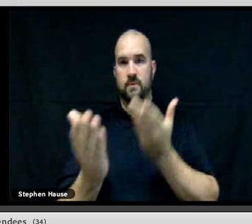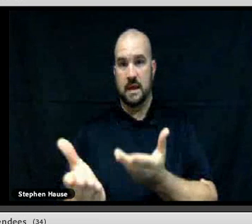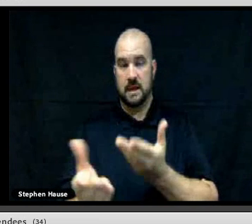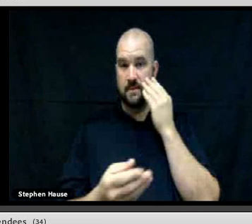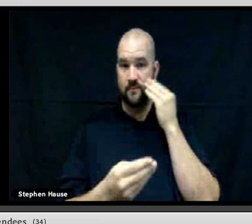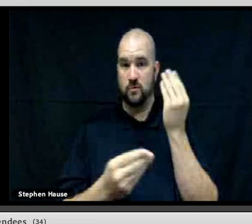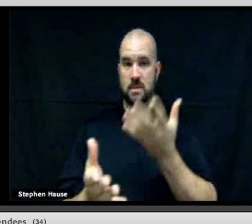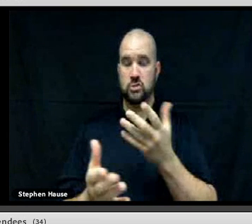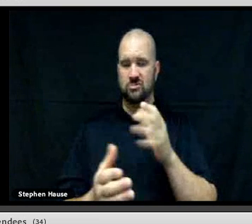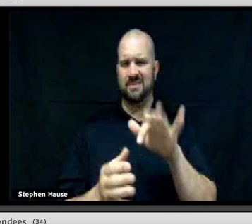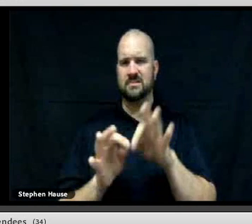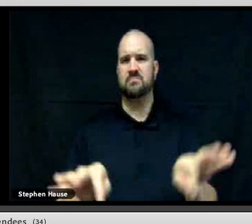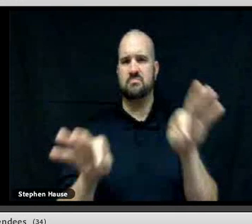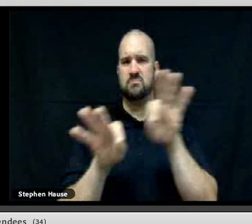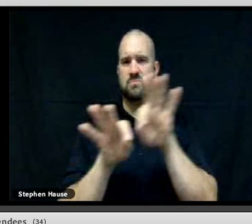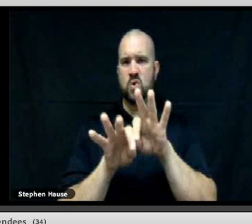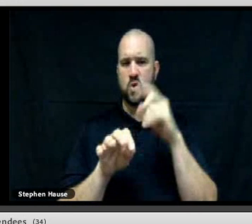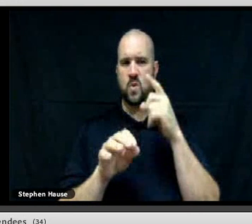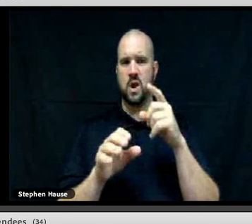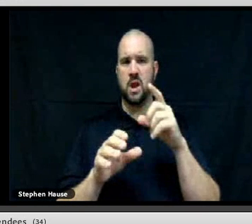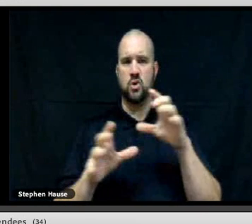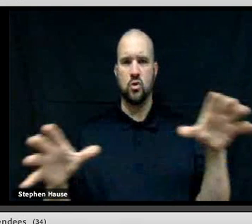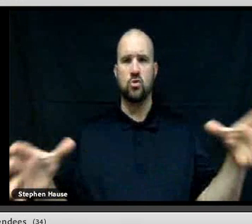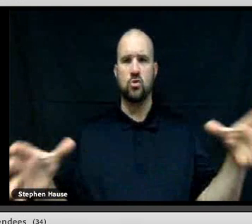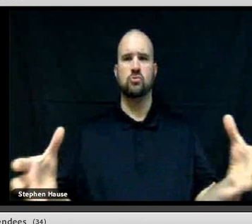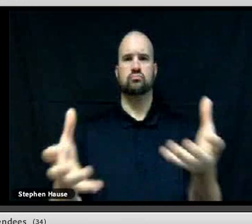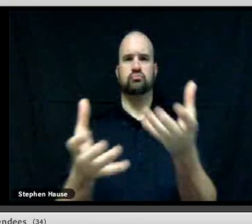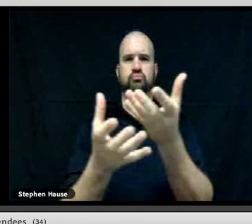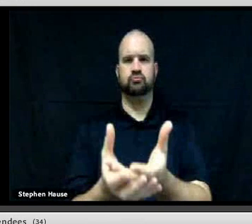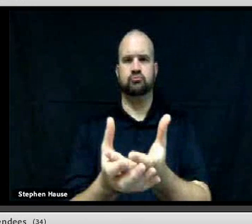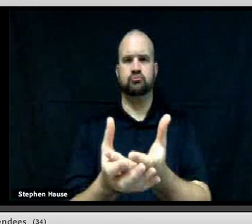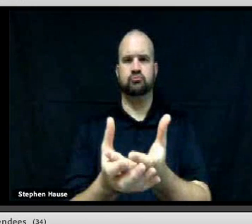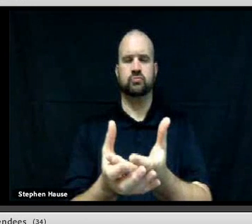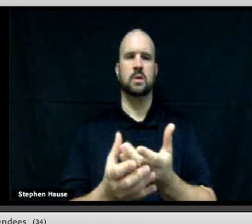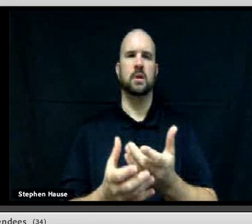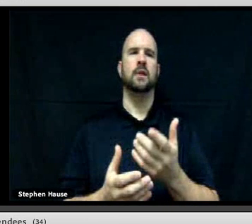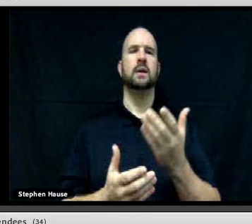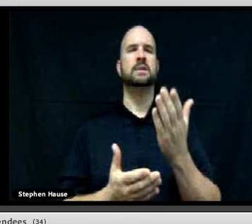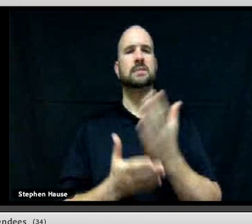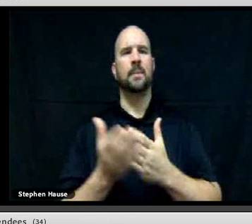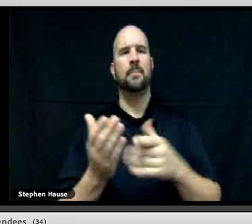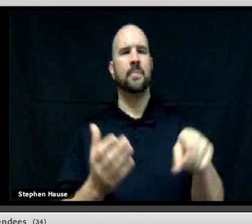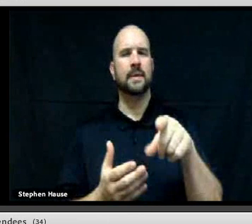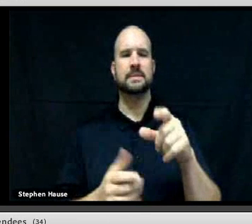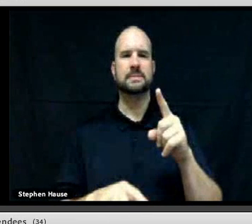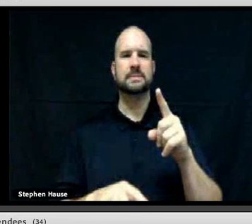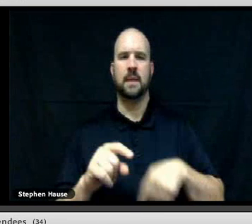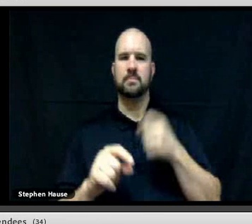Um, some of this is not going to be machine readable and, uh, when you use standards, that does make it a lot easier,